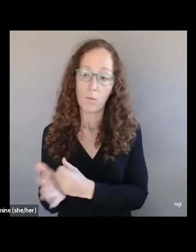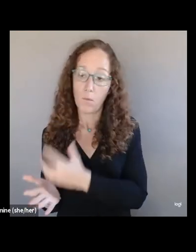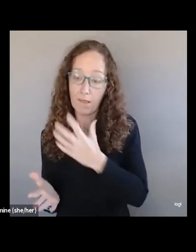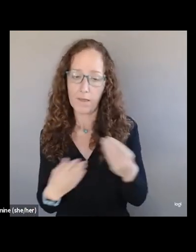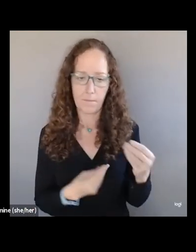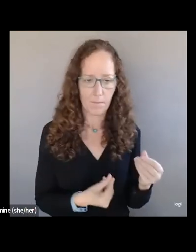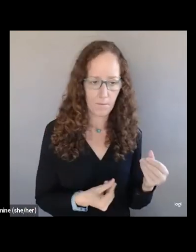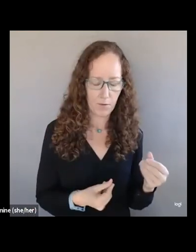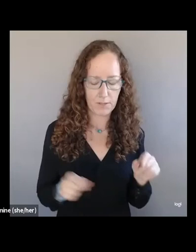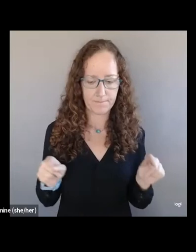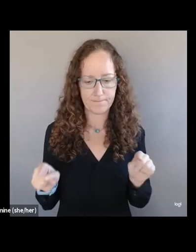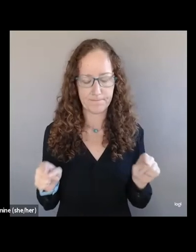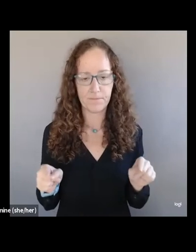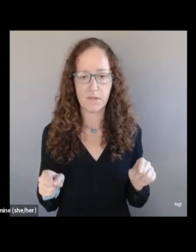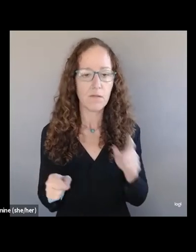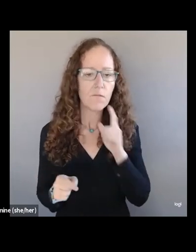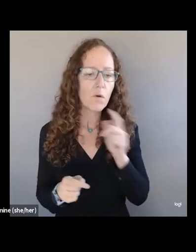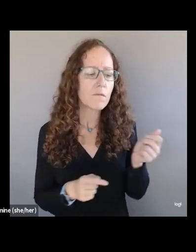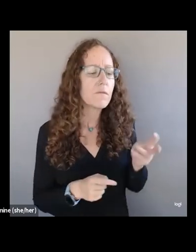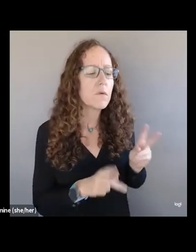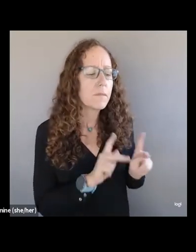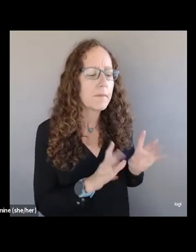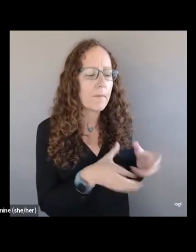that cannot happen whether the displacement and debt of